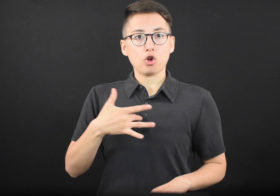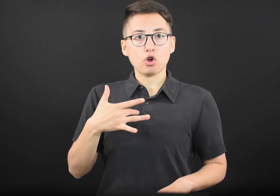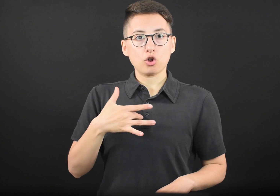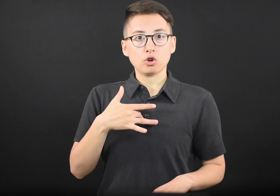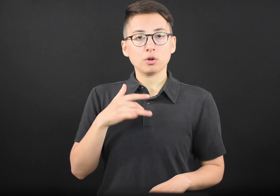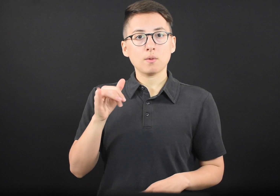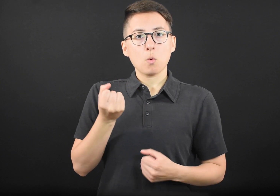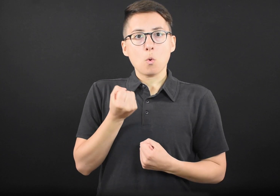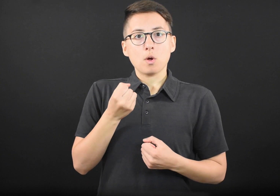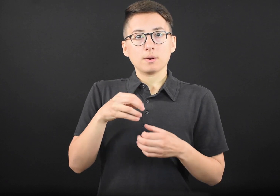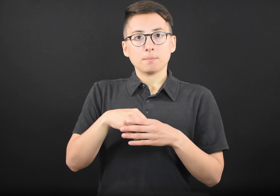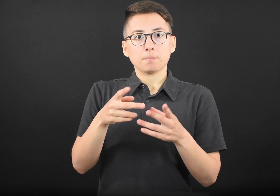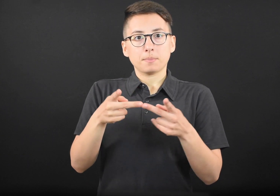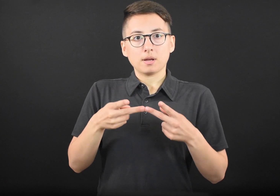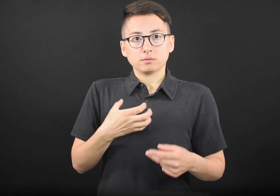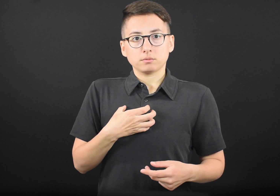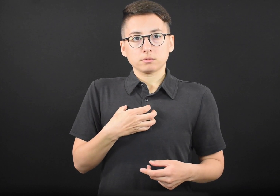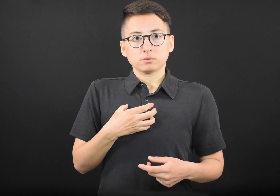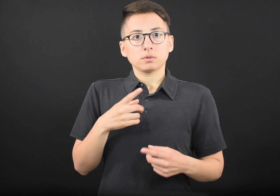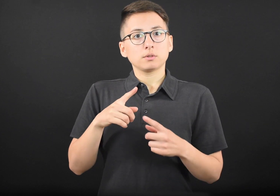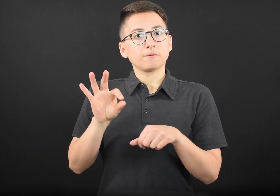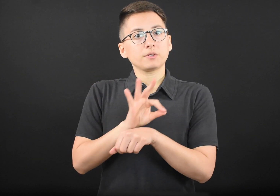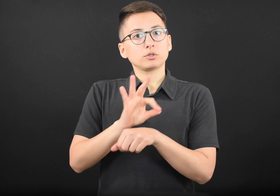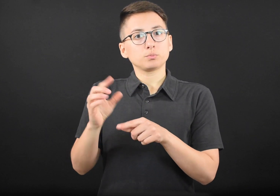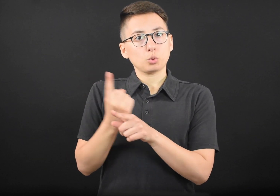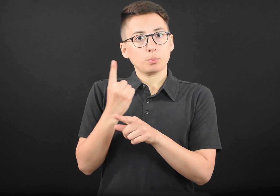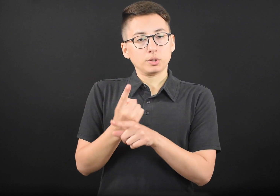that surround the heart to hold it in place and help it function